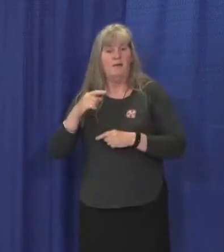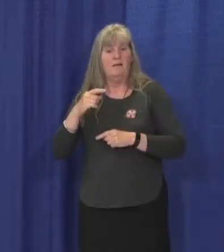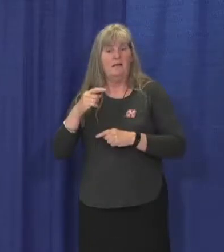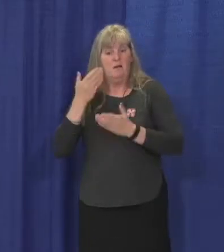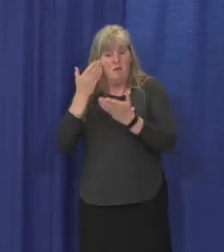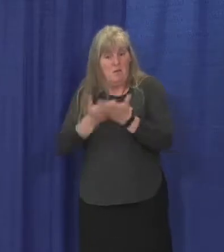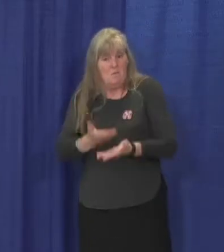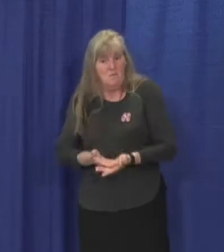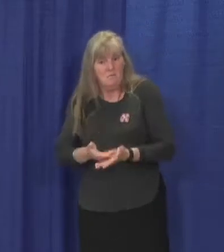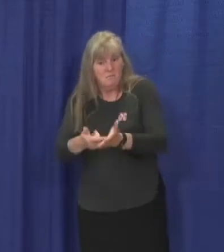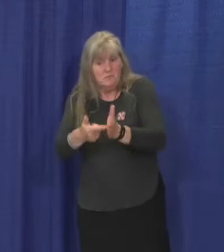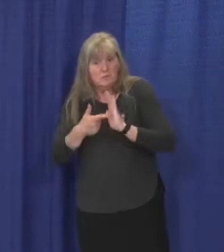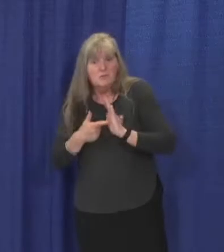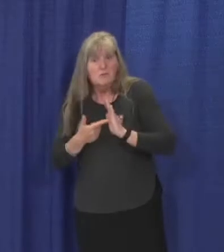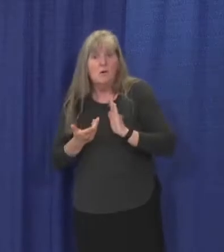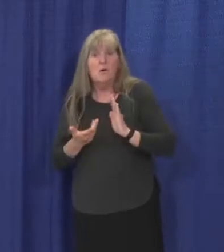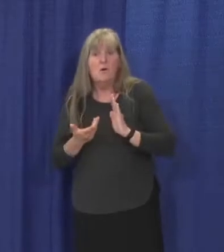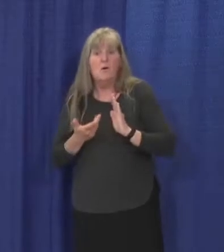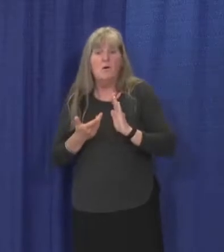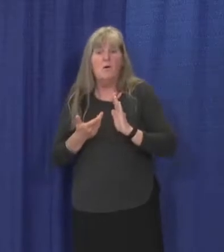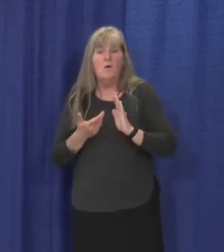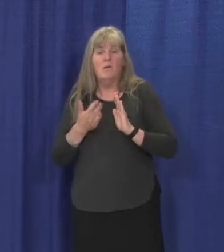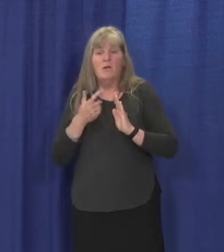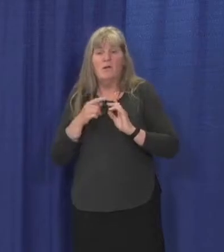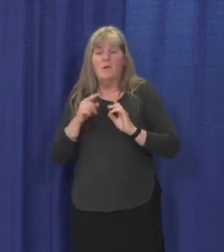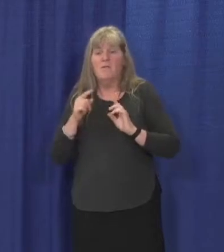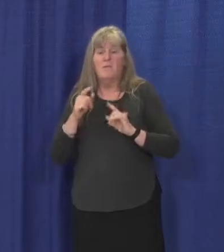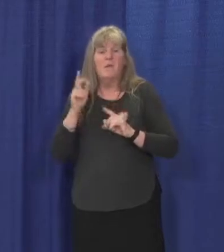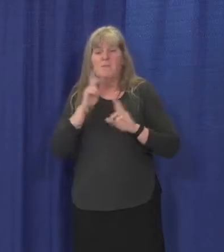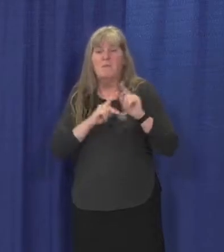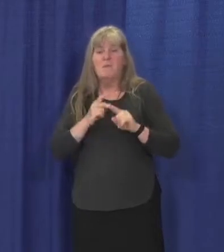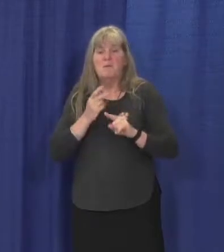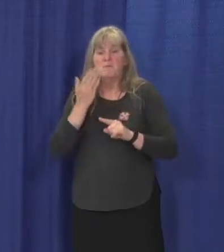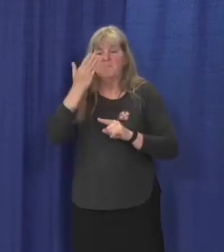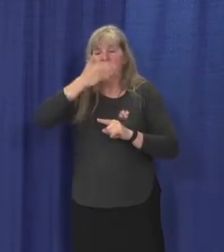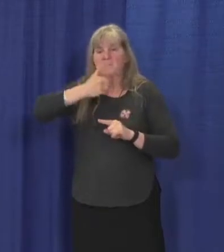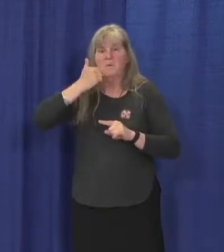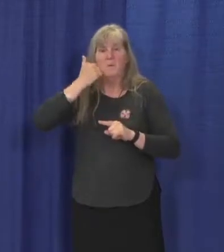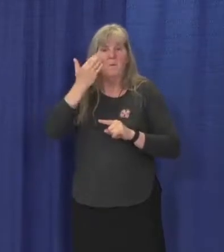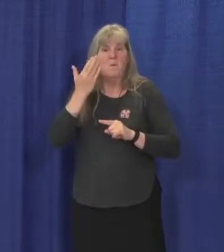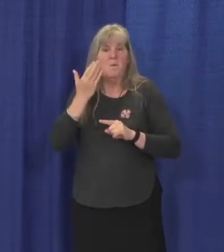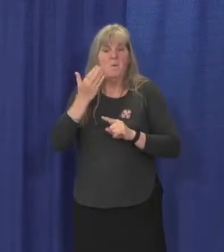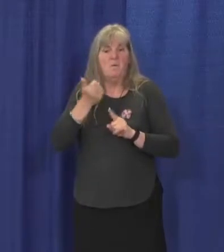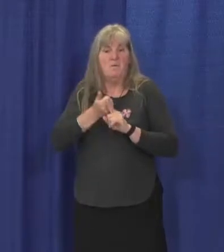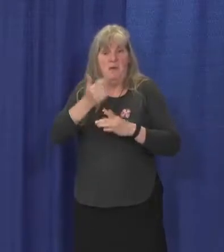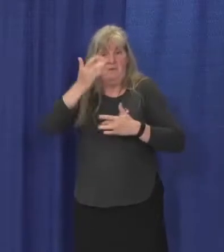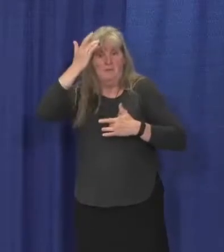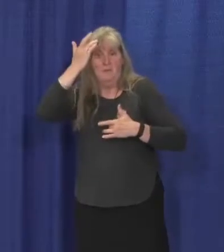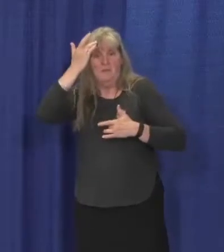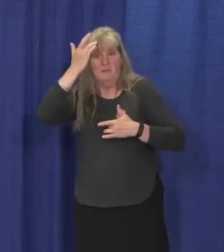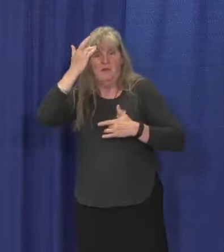Do you think there might be -- some people have mild illnesses